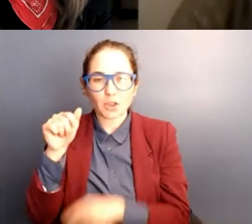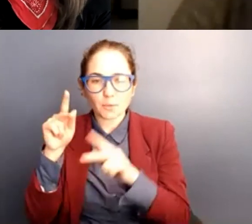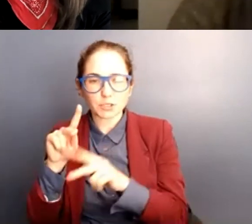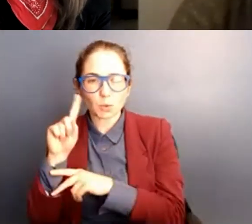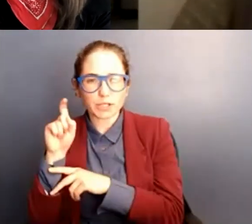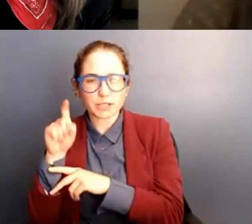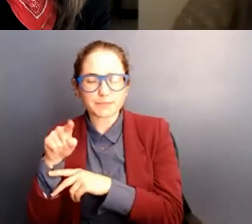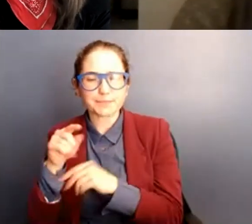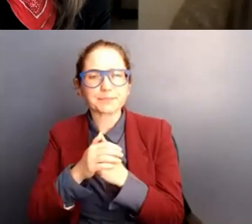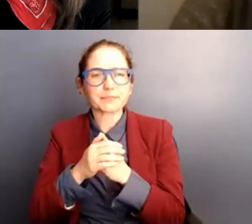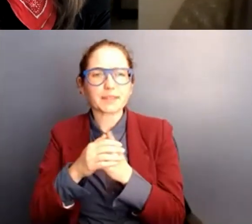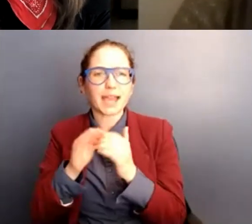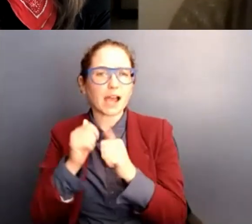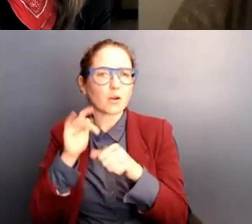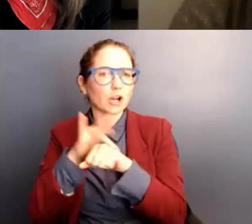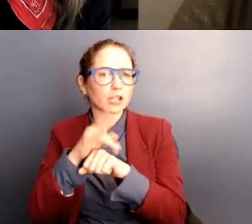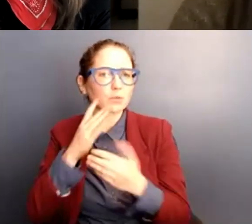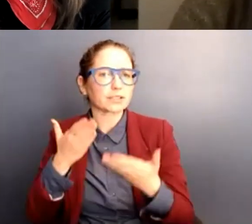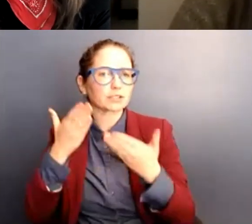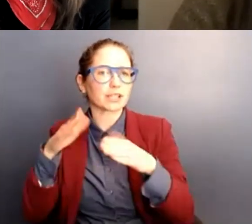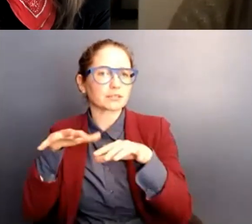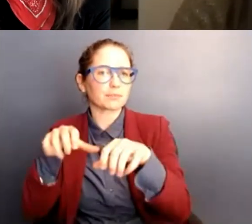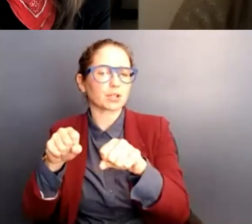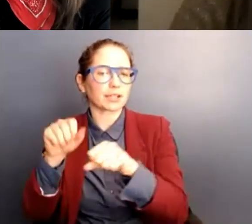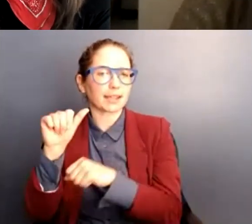how early do you suggest booking an ASL interpreter for an